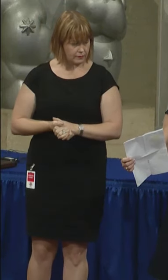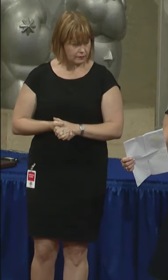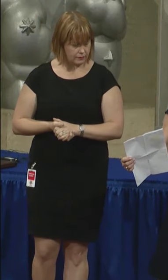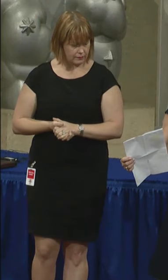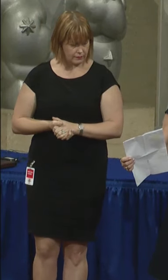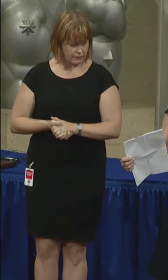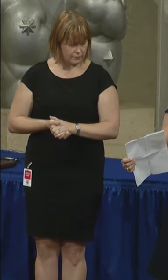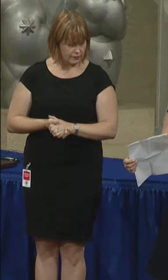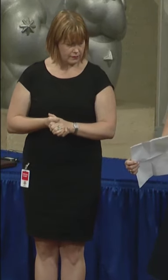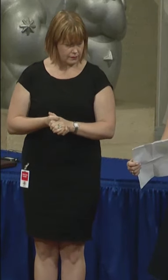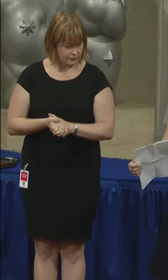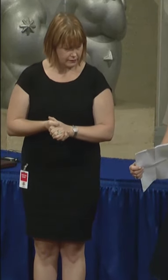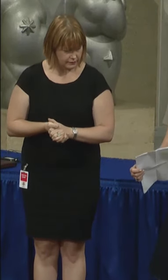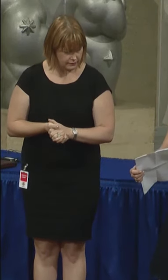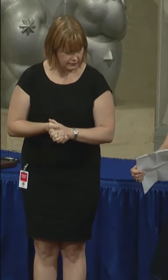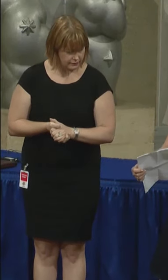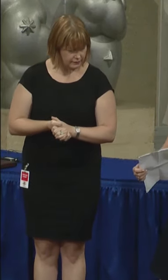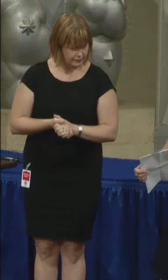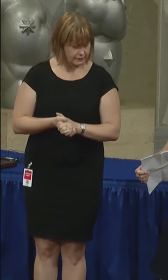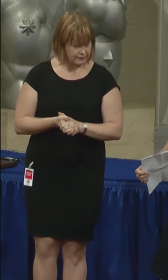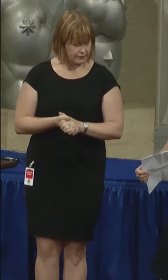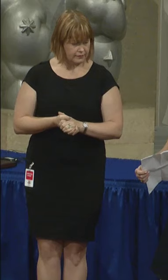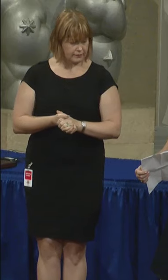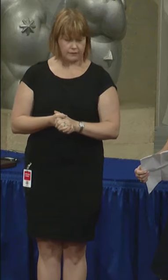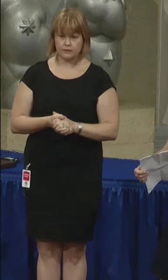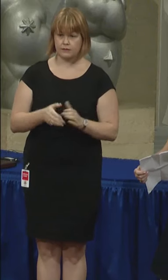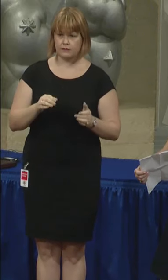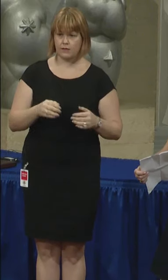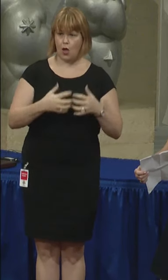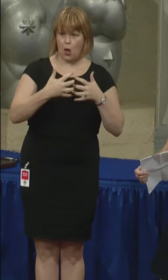ENDURING INJUSTICE SILENT,